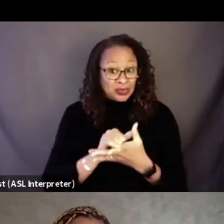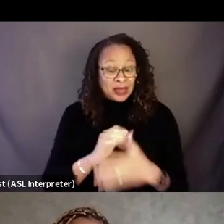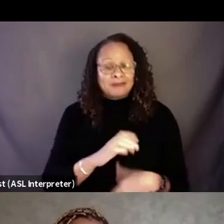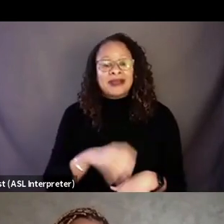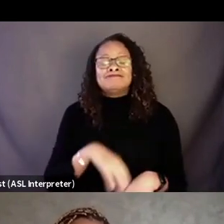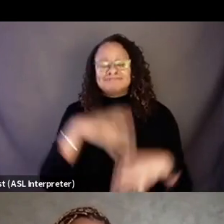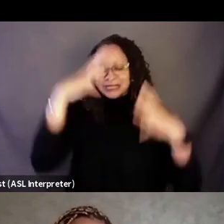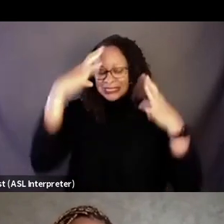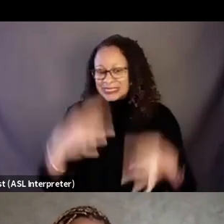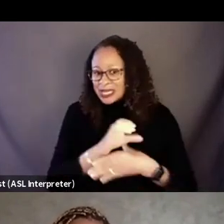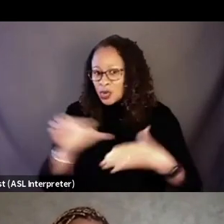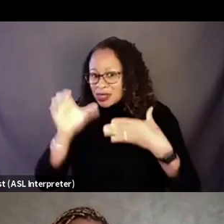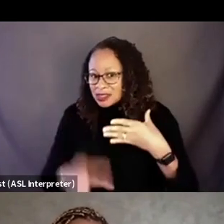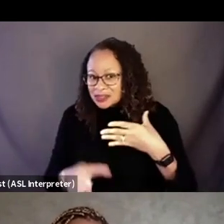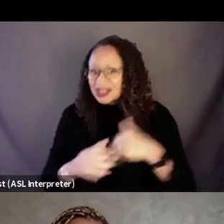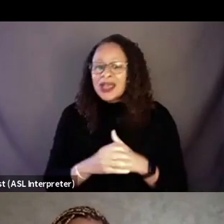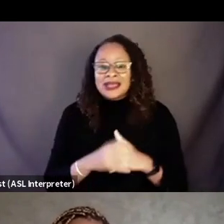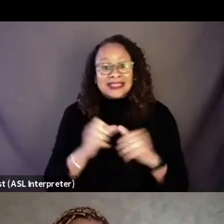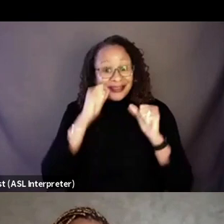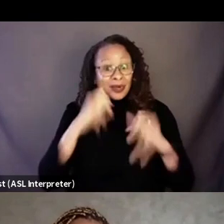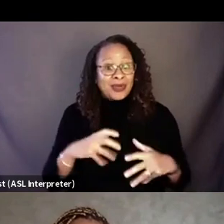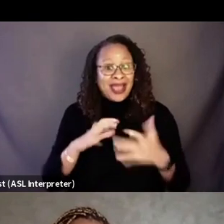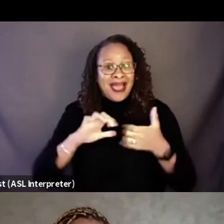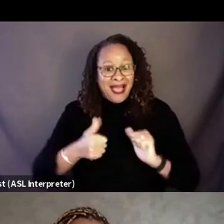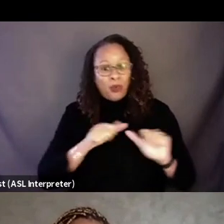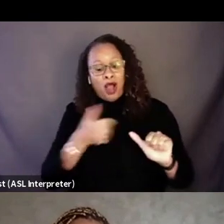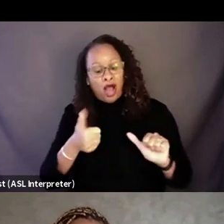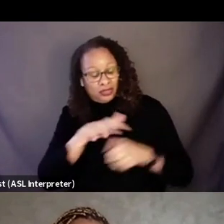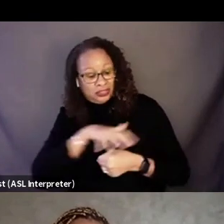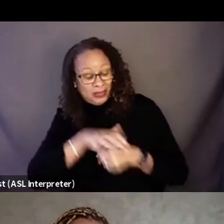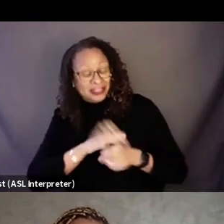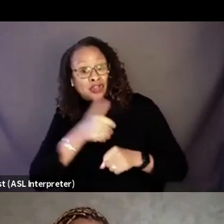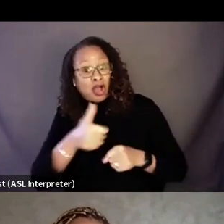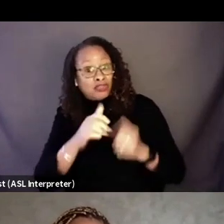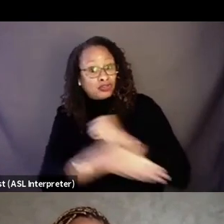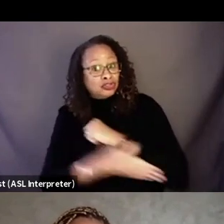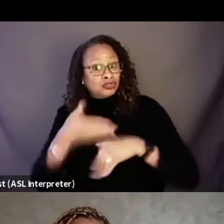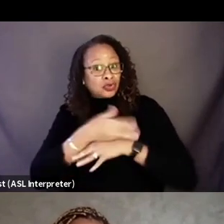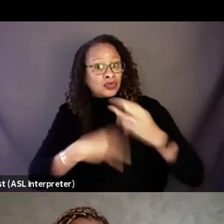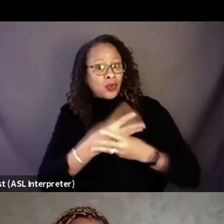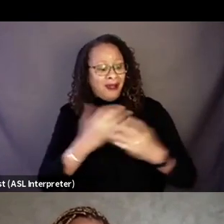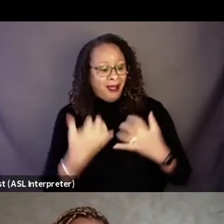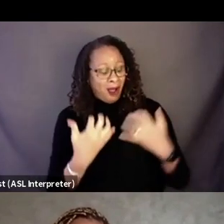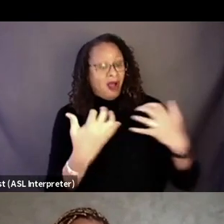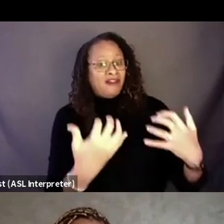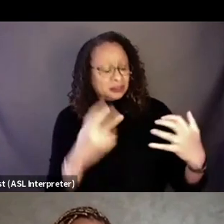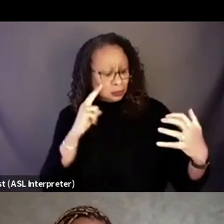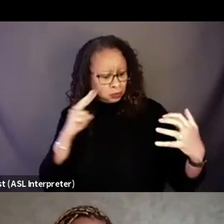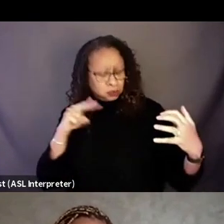which has been incredible is how other spaces and in other countries around the world audiences are reflecting on the film